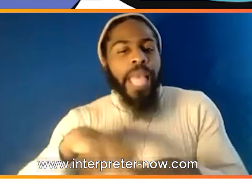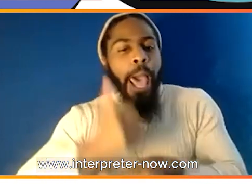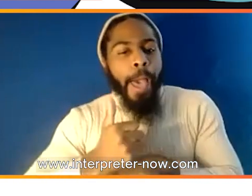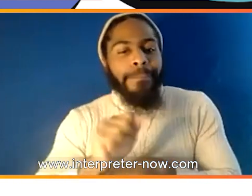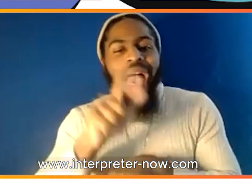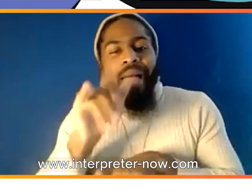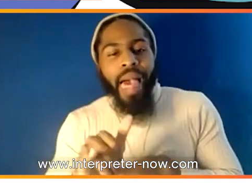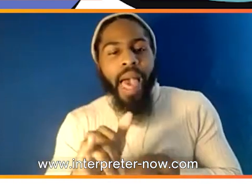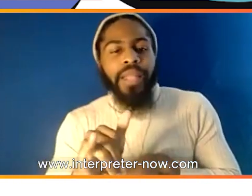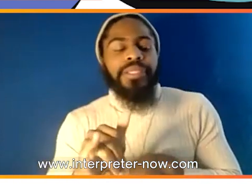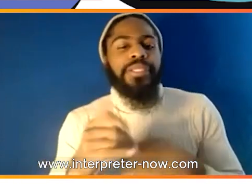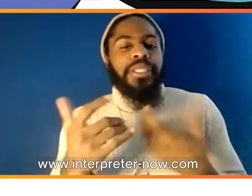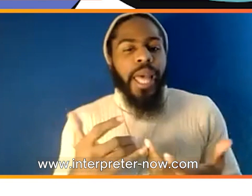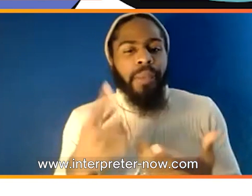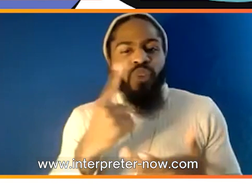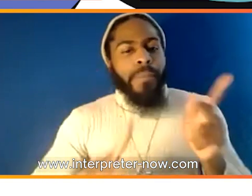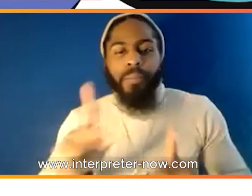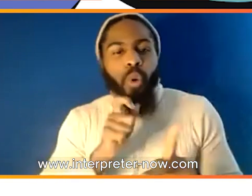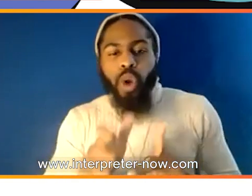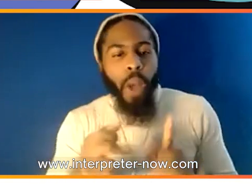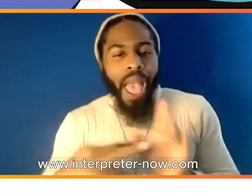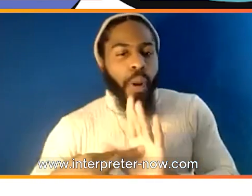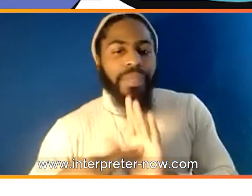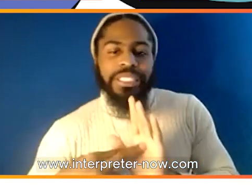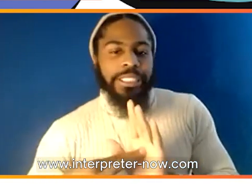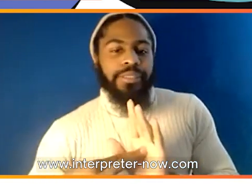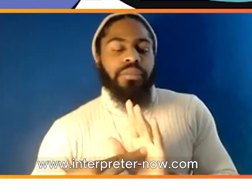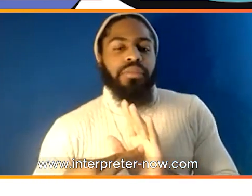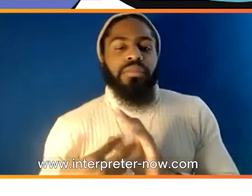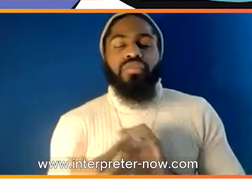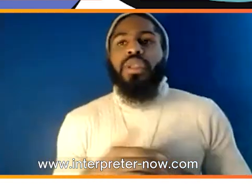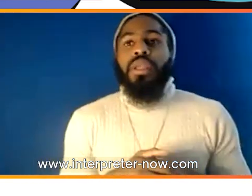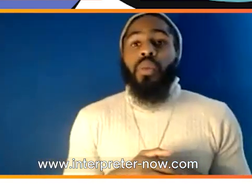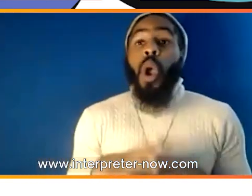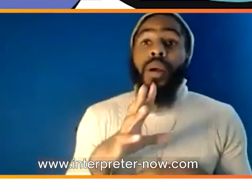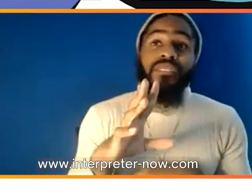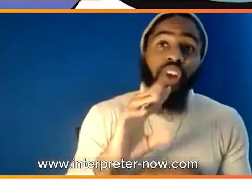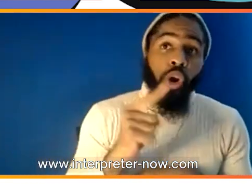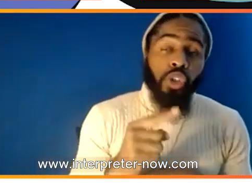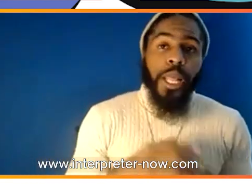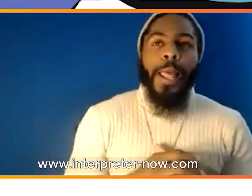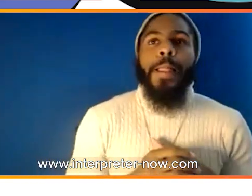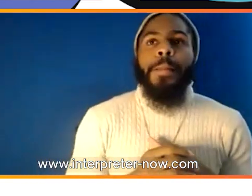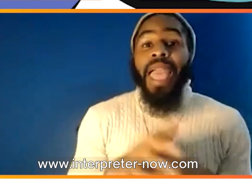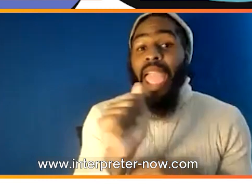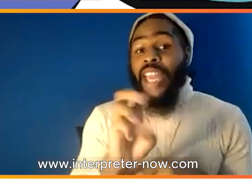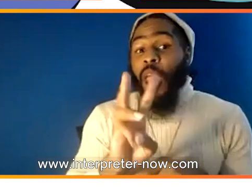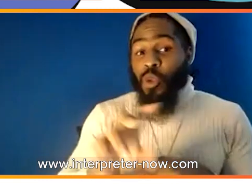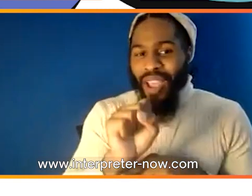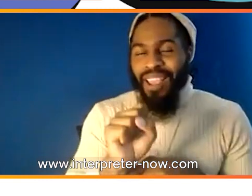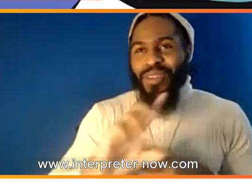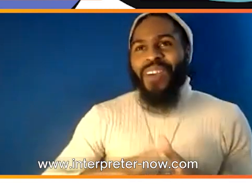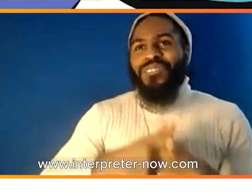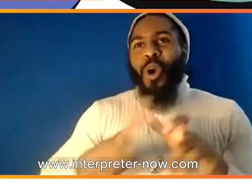Yeah, for sure. So my first big foray was where we met, so at AWS. When I got there,